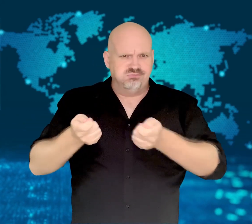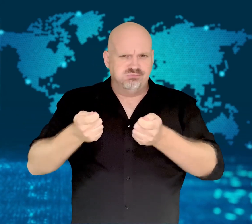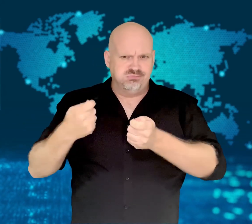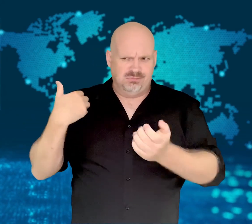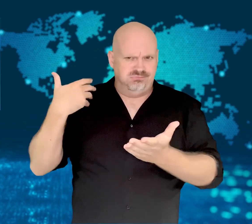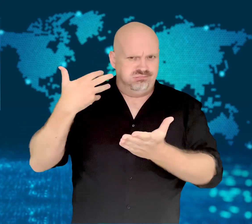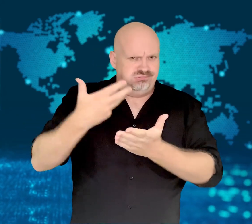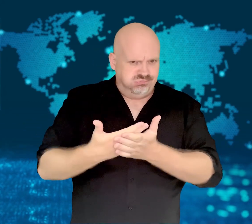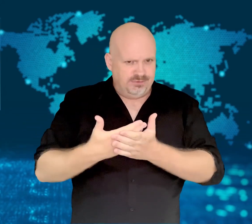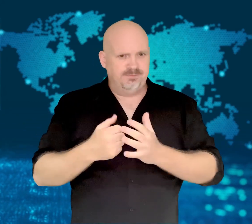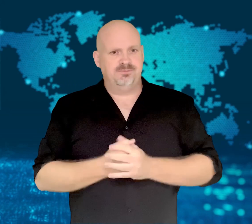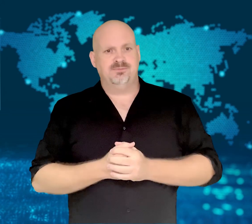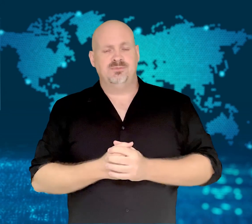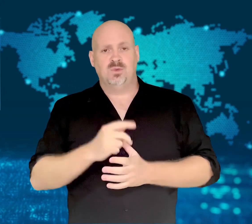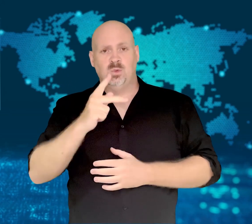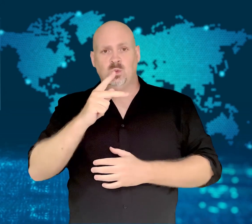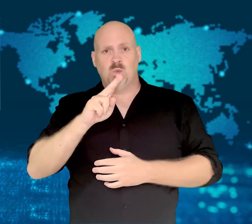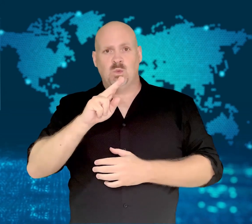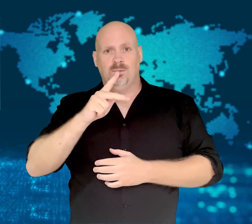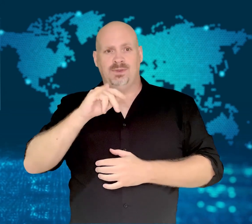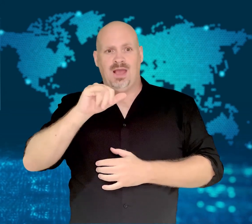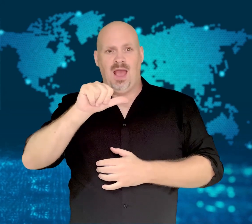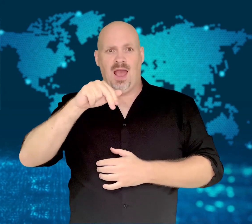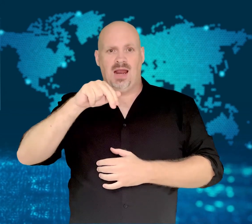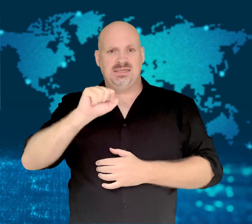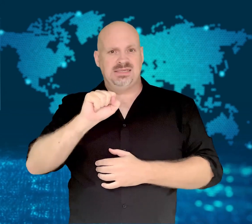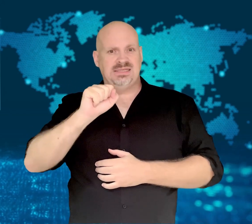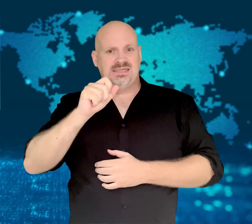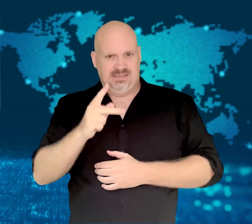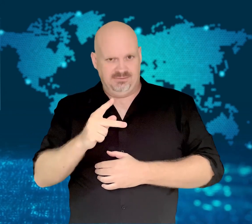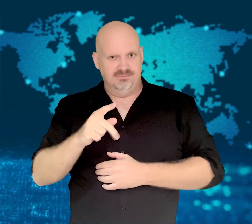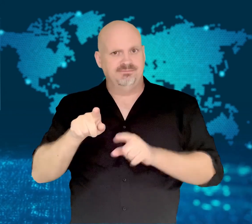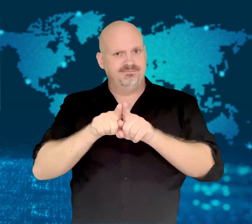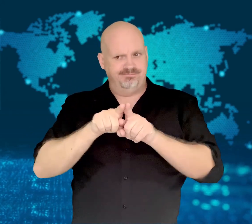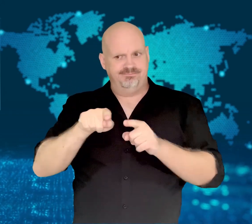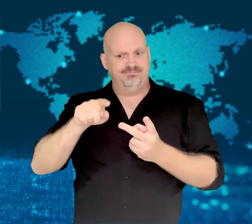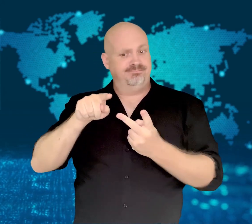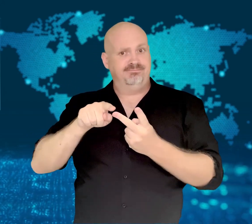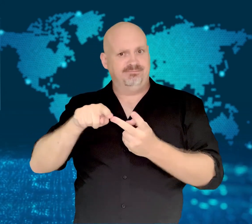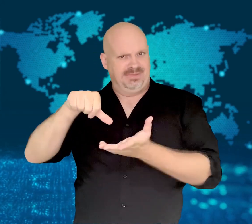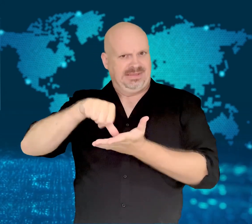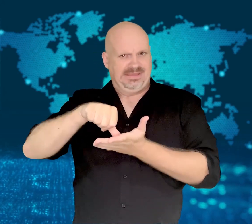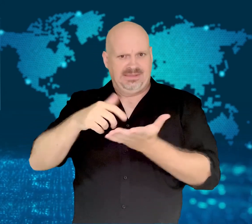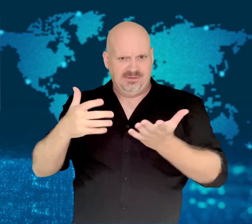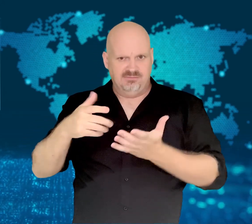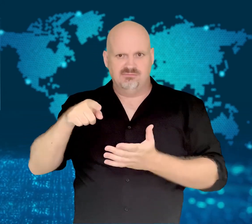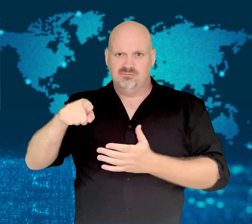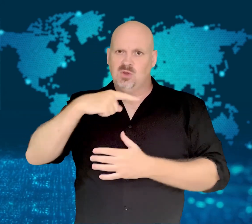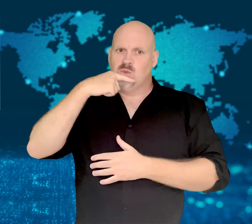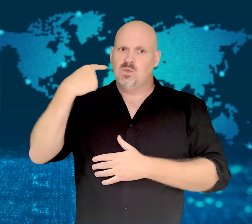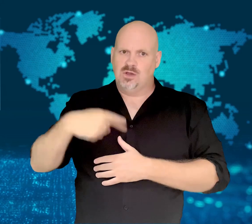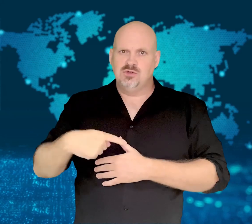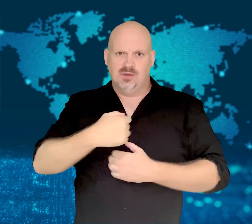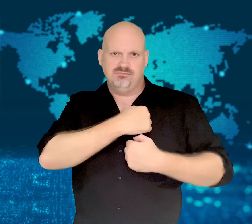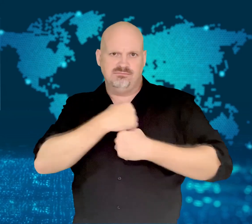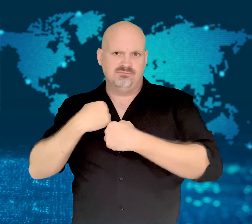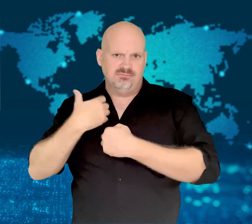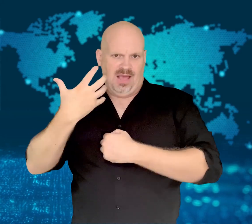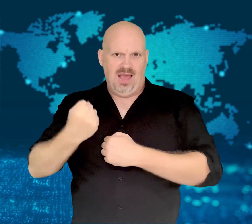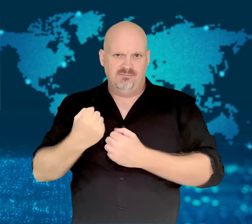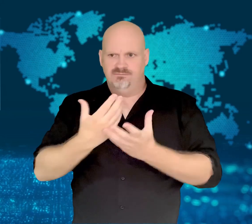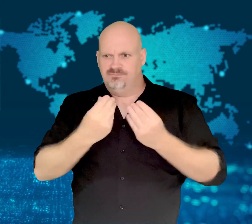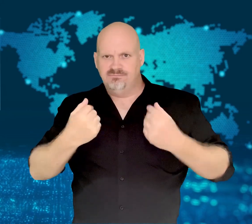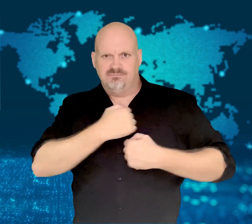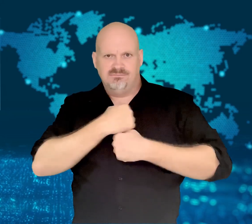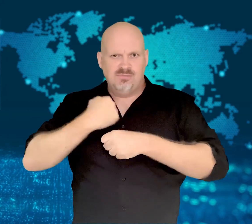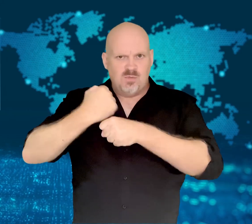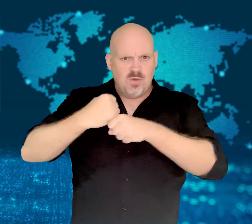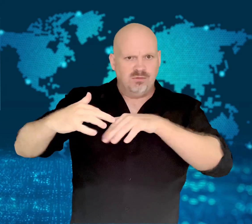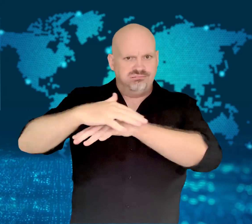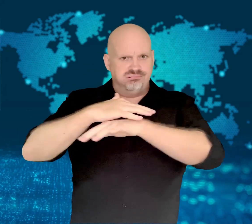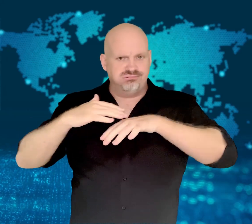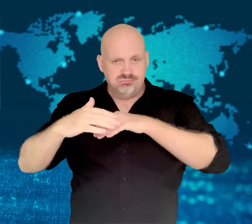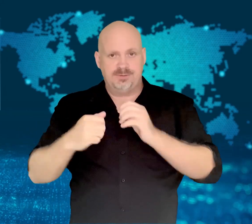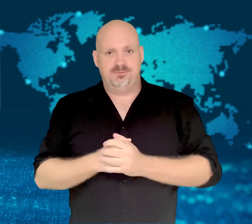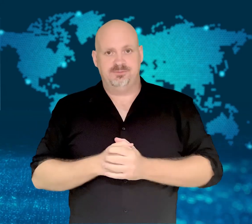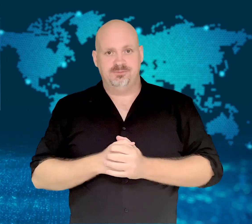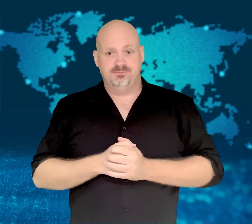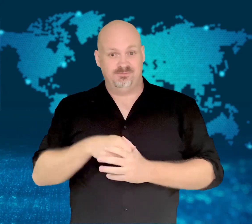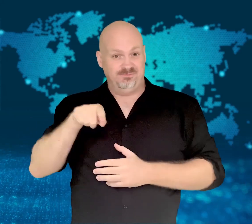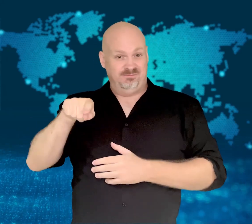After the city's capture, soldiers were without supplies.